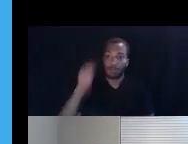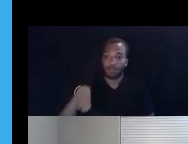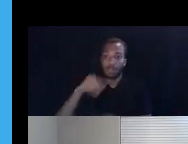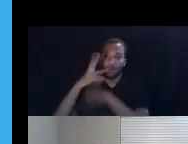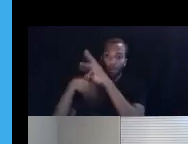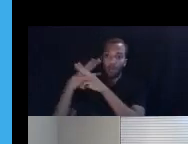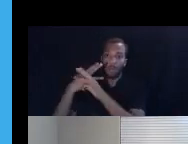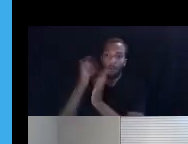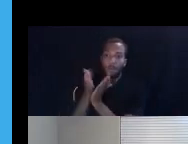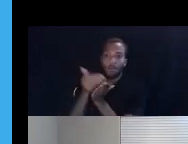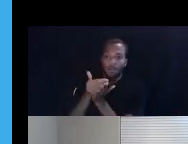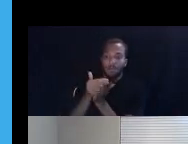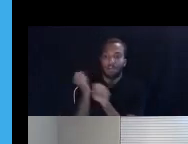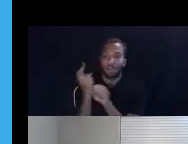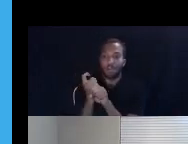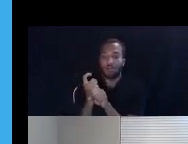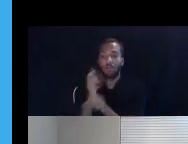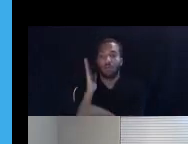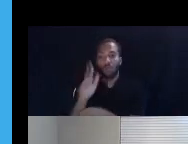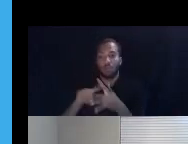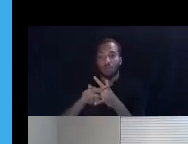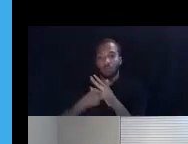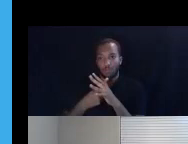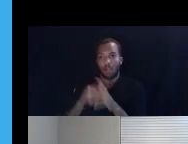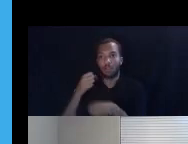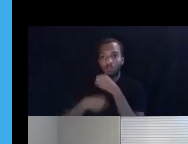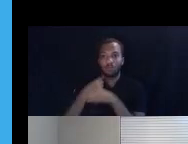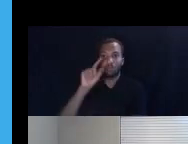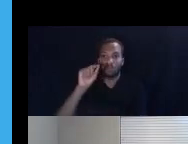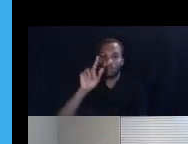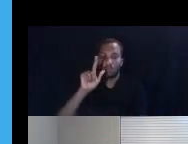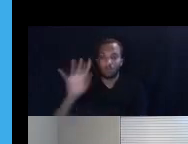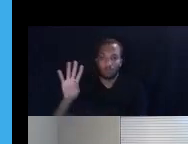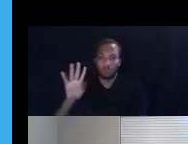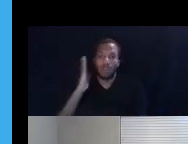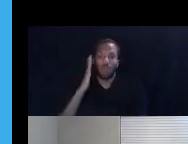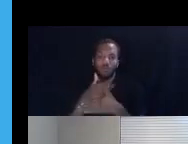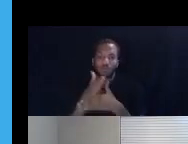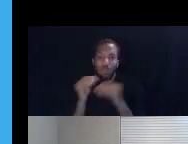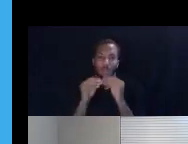And that is starting in 2024. So I'll share a little bit more of that as we continue this conversation.